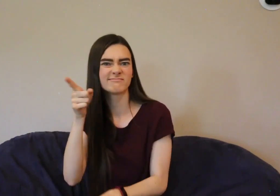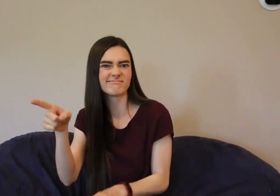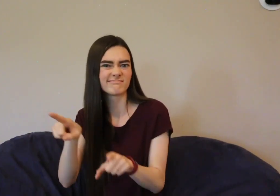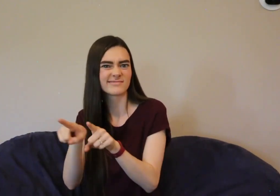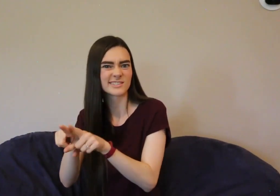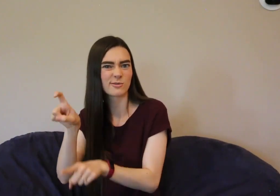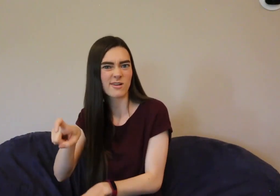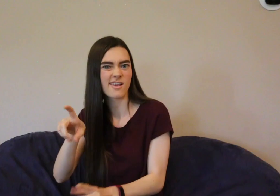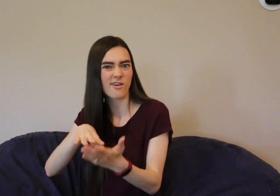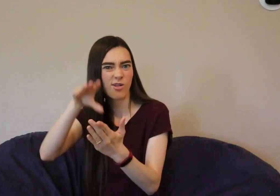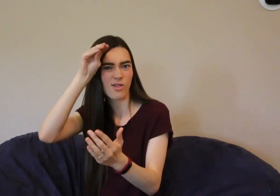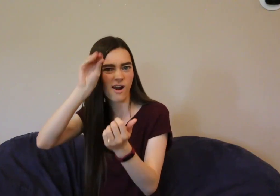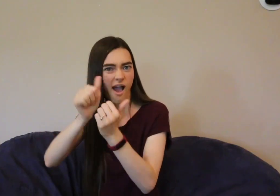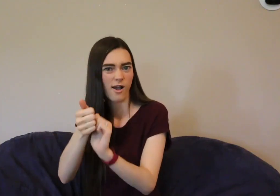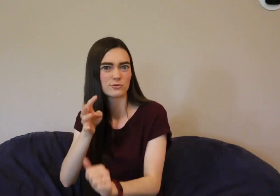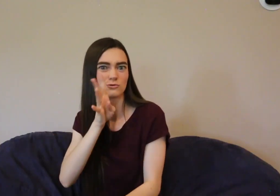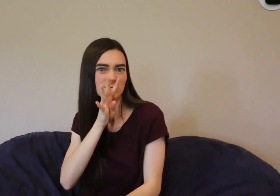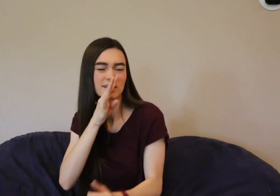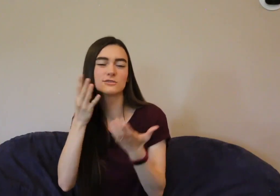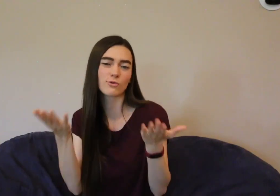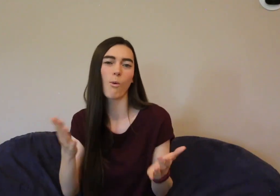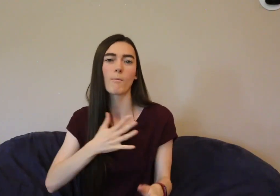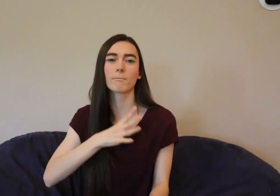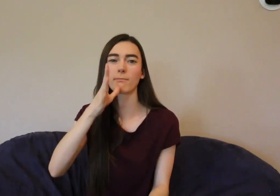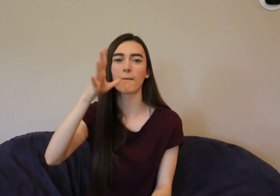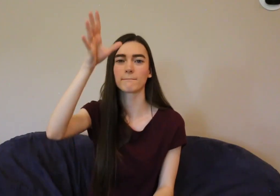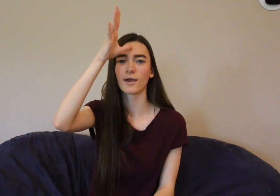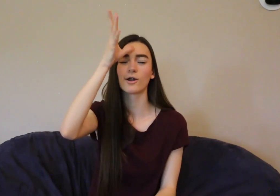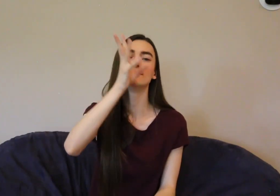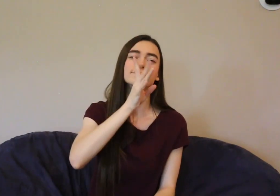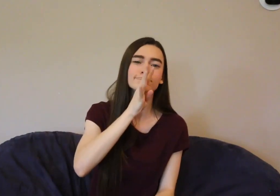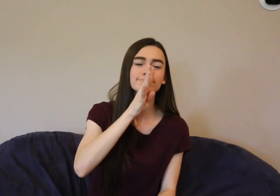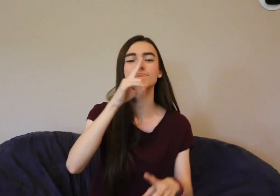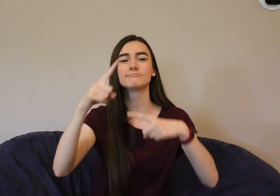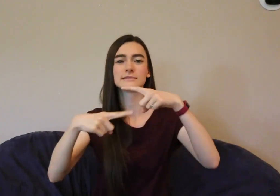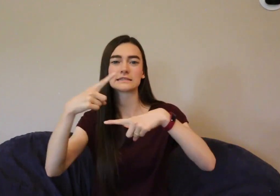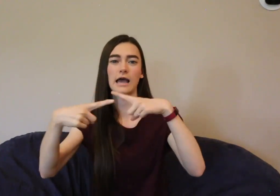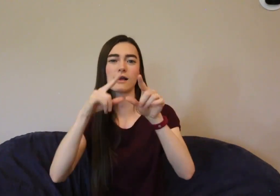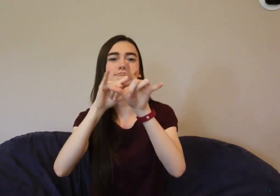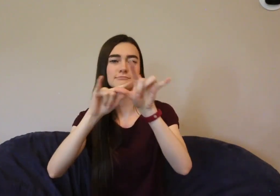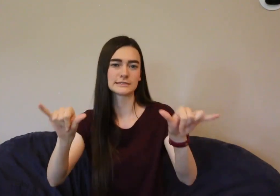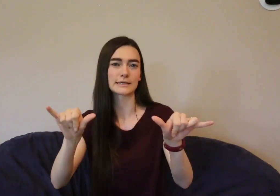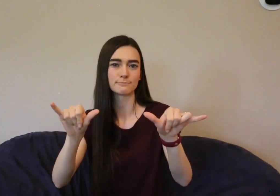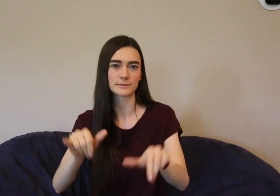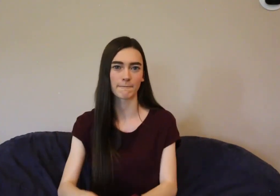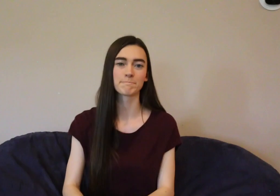My twin brother, he also needed to learn how to speak so my parents spoke and signed at the same time.